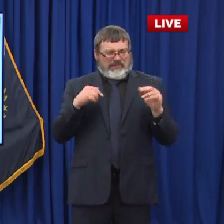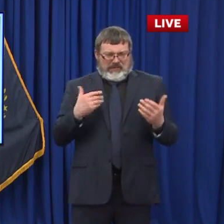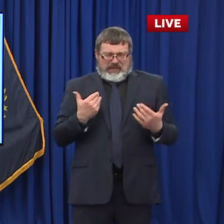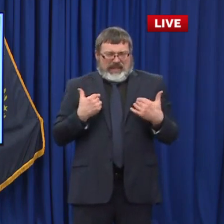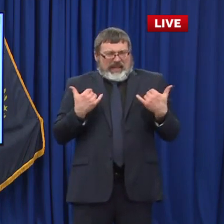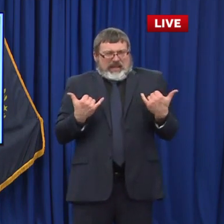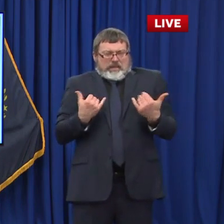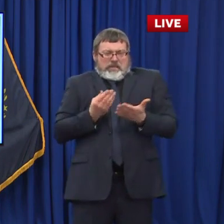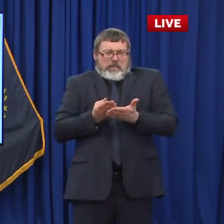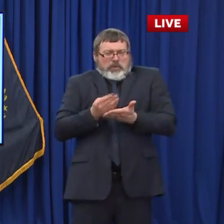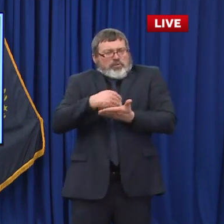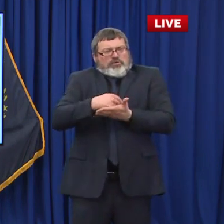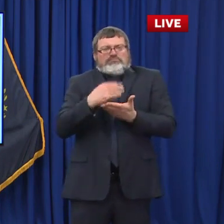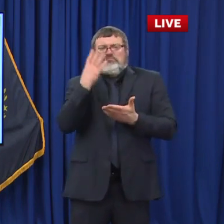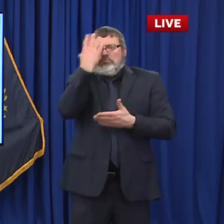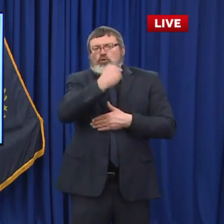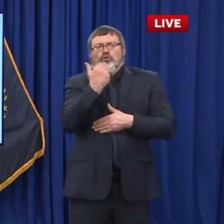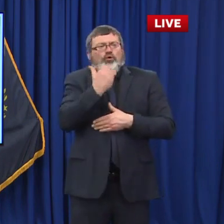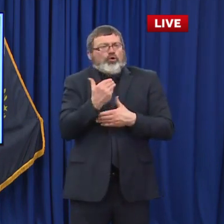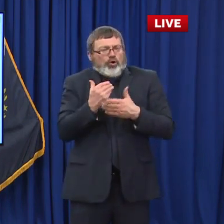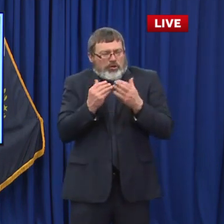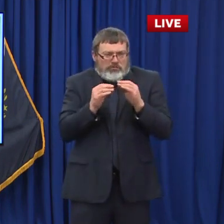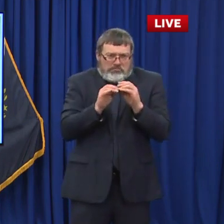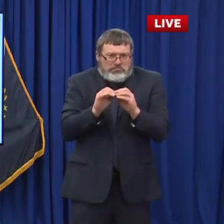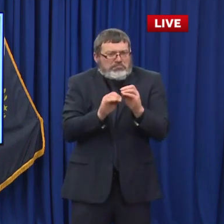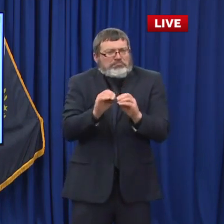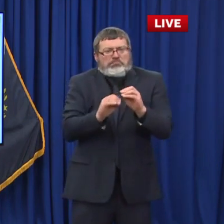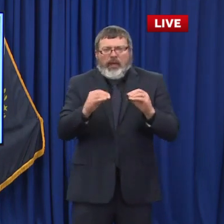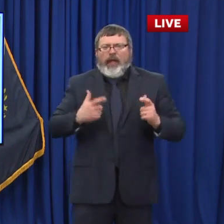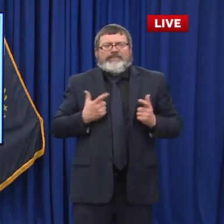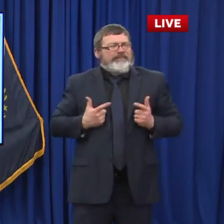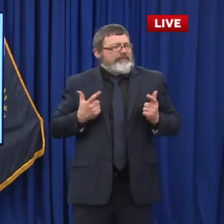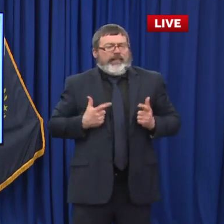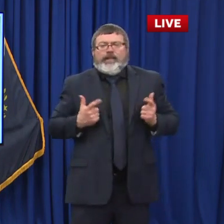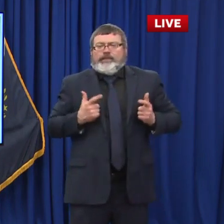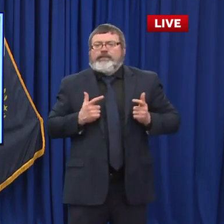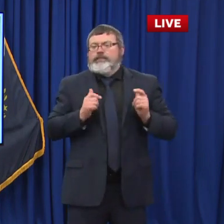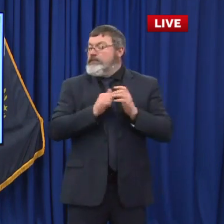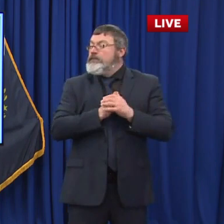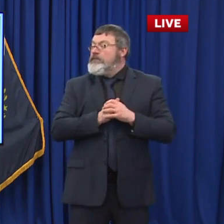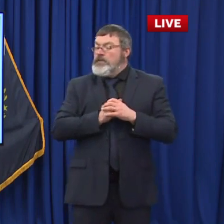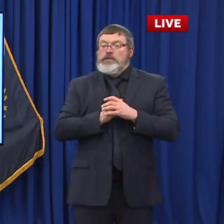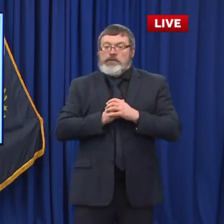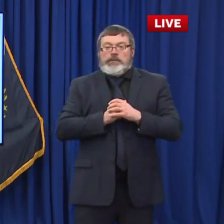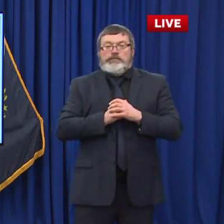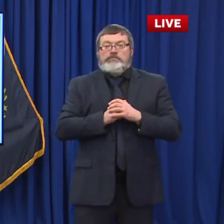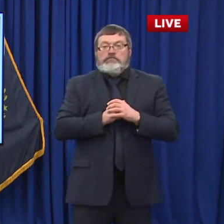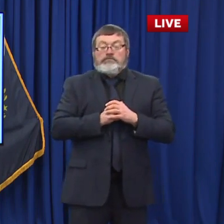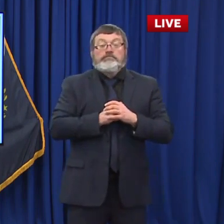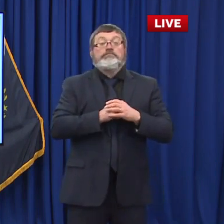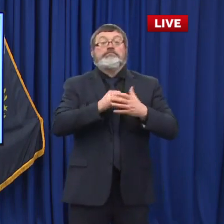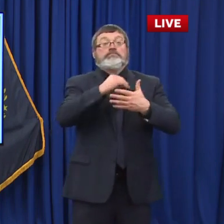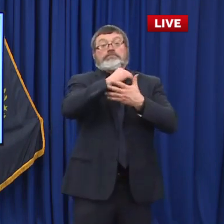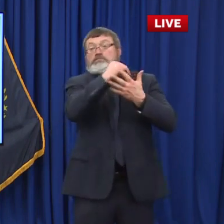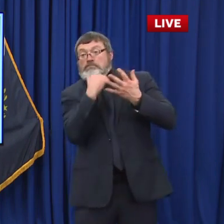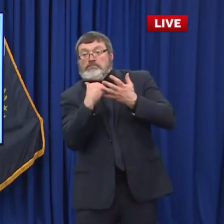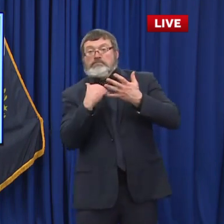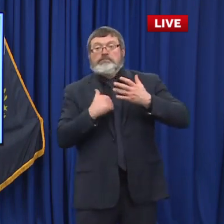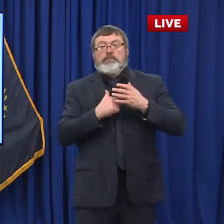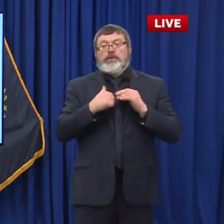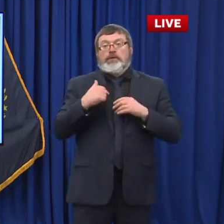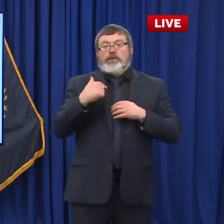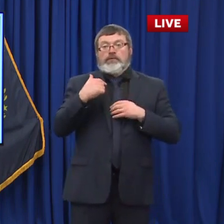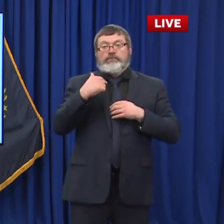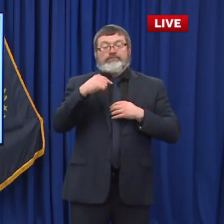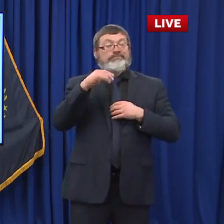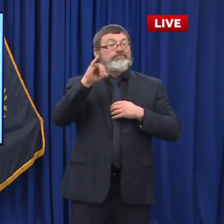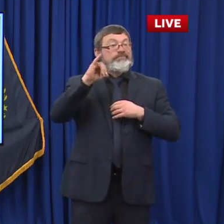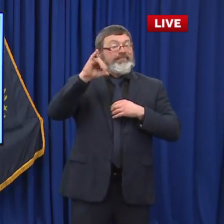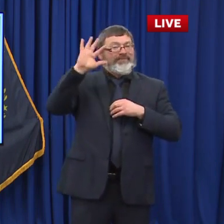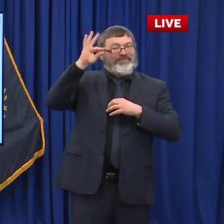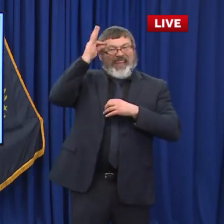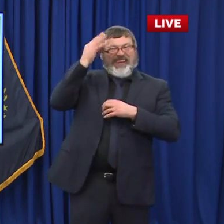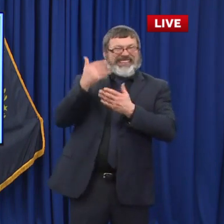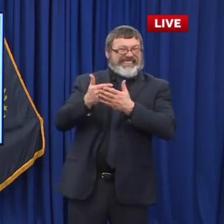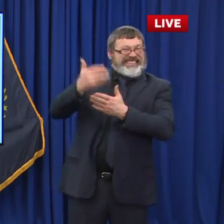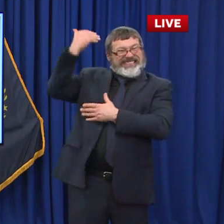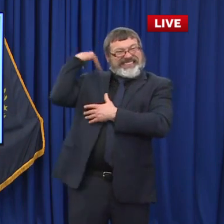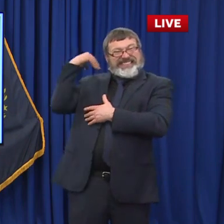EVEN IF THEY DON’T, WE WILL HAVE FUNDS AVAILABLE AT THE LOCAL LEVEL TO MAKE SURE WE HAVE WHAT WE NEED TO CARRY FORTH THROUGH THE REMAINDER OF THE PANDEMIC.